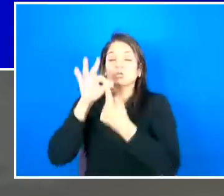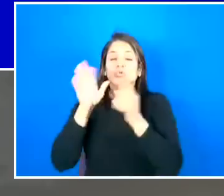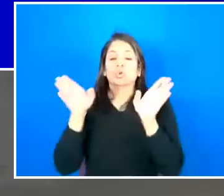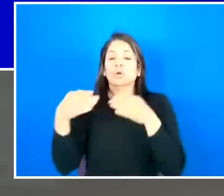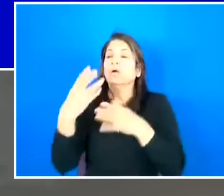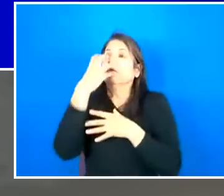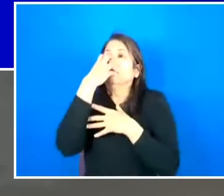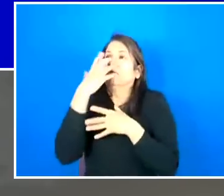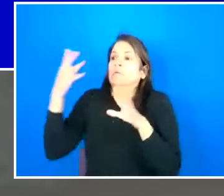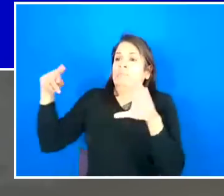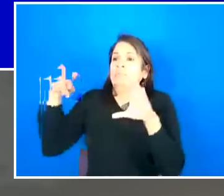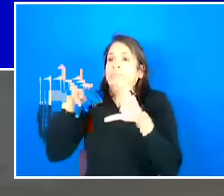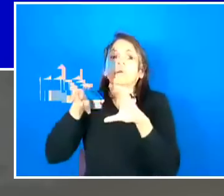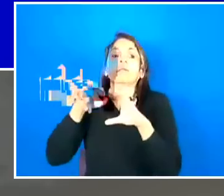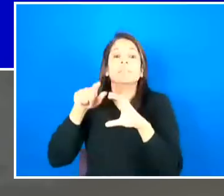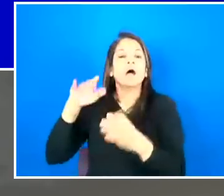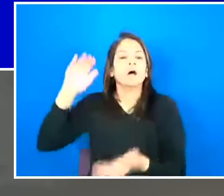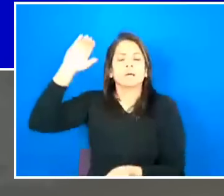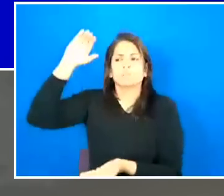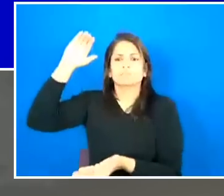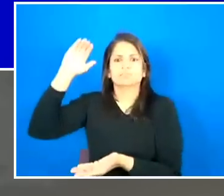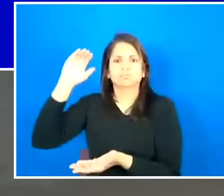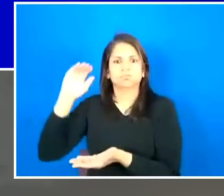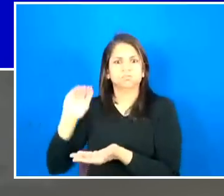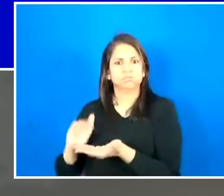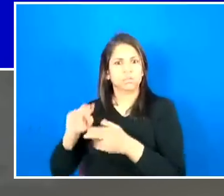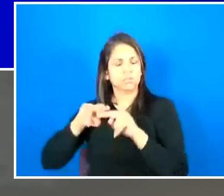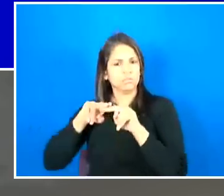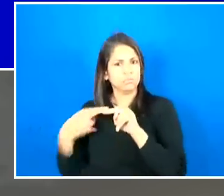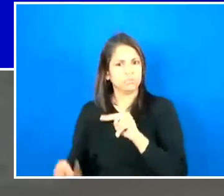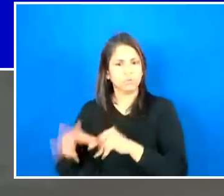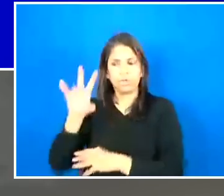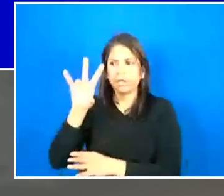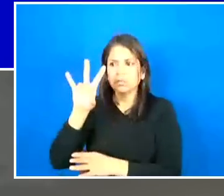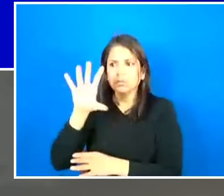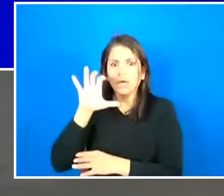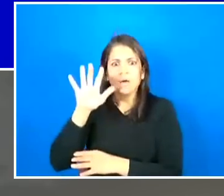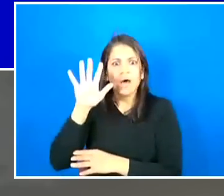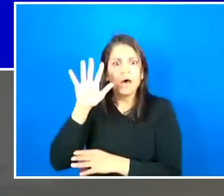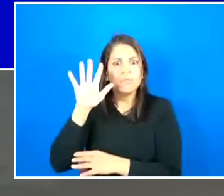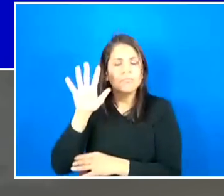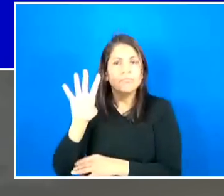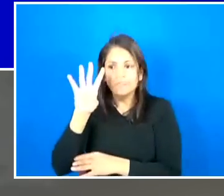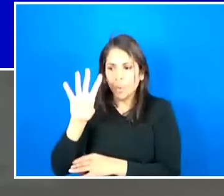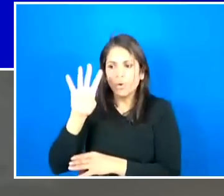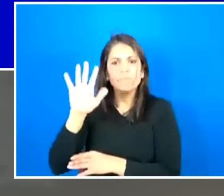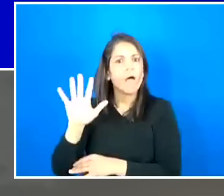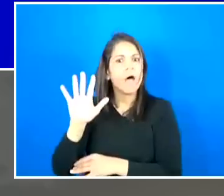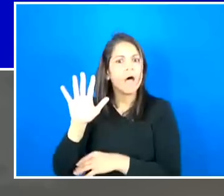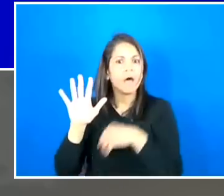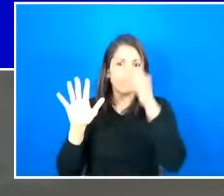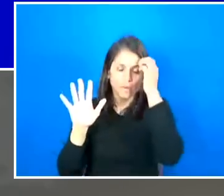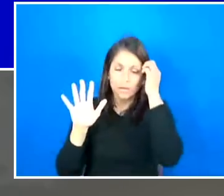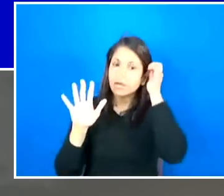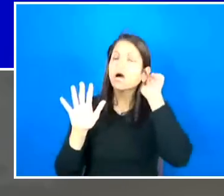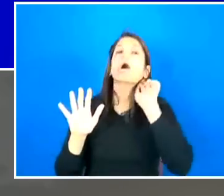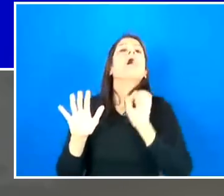PEOPLE IN ICUs ACROSS OUR PUBLIC HOSPITALS FOR SUSPECTED COVID-19, THAT